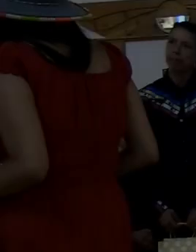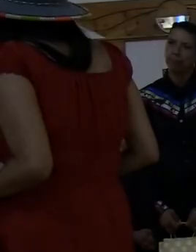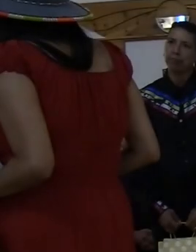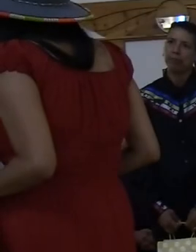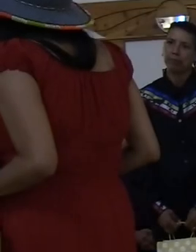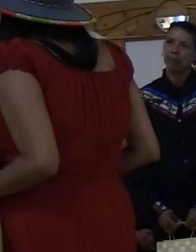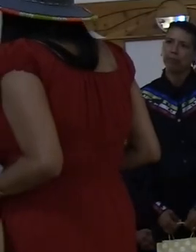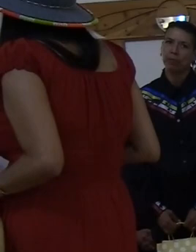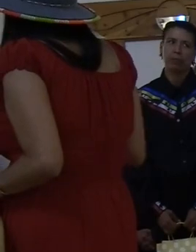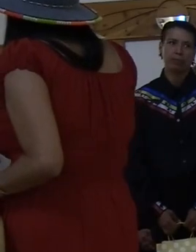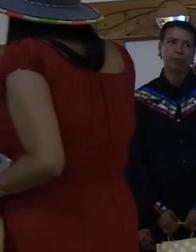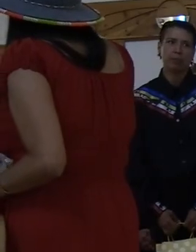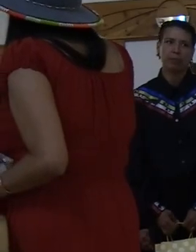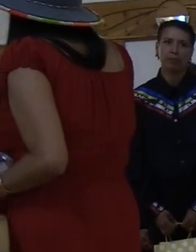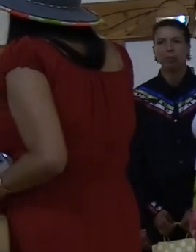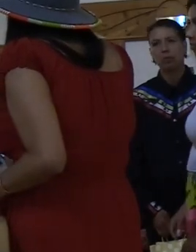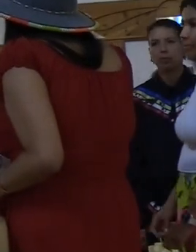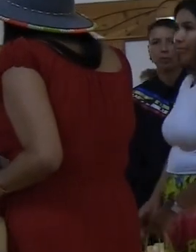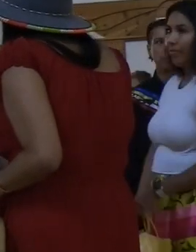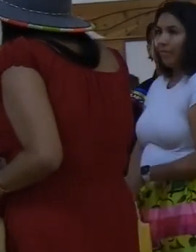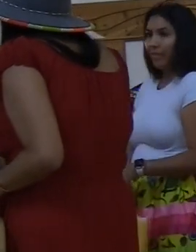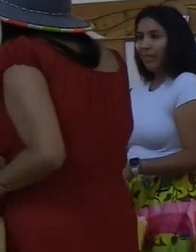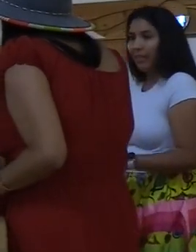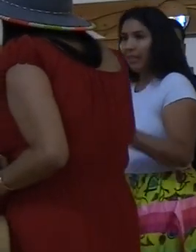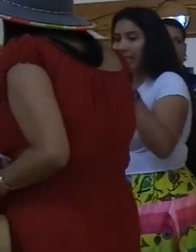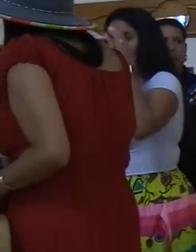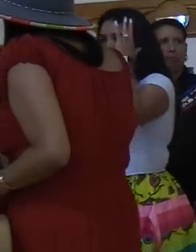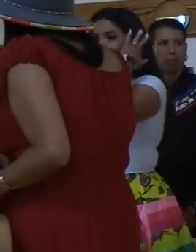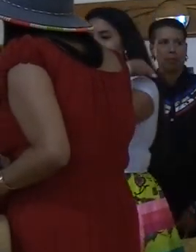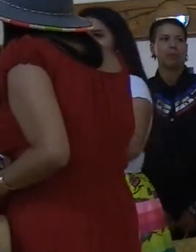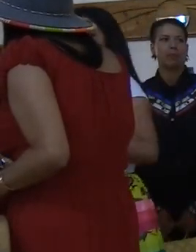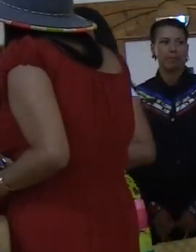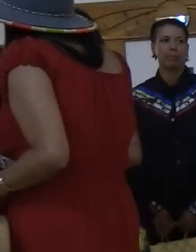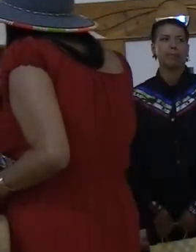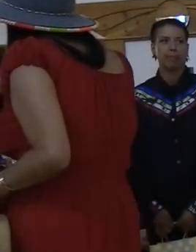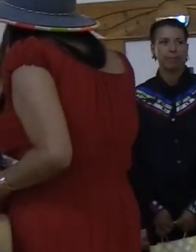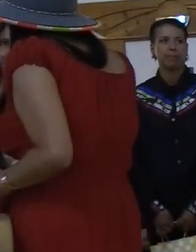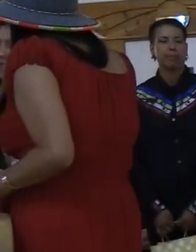So again I just want to share with that rebutting this is why community is about coming together